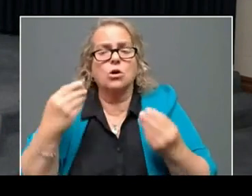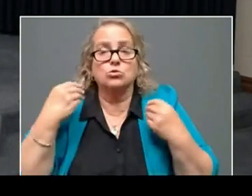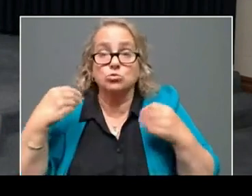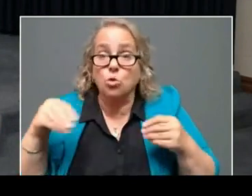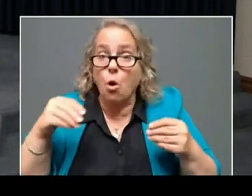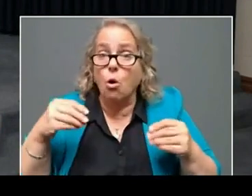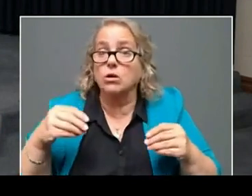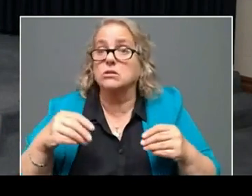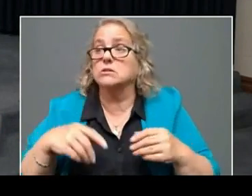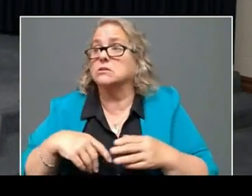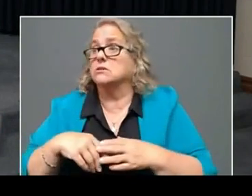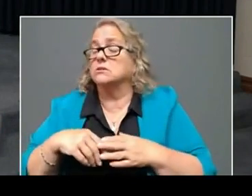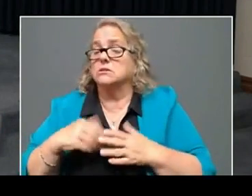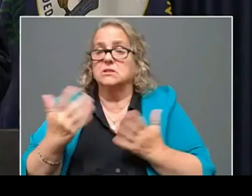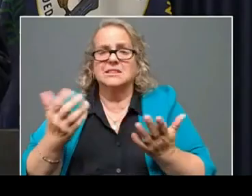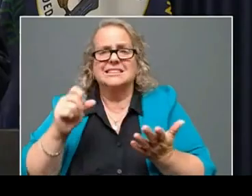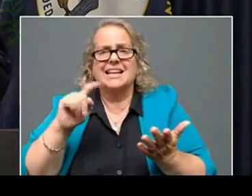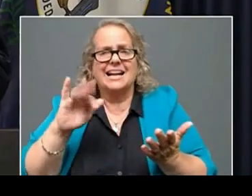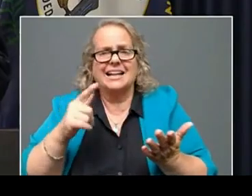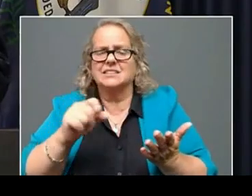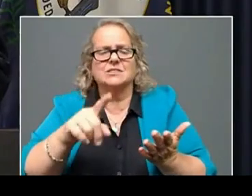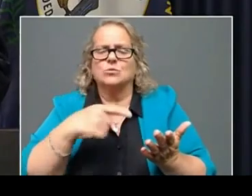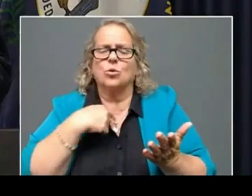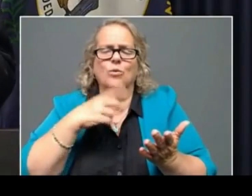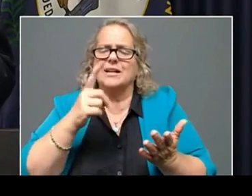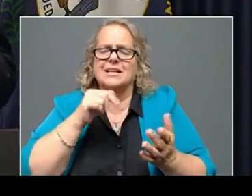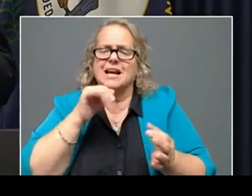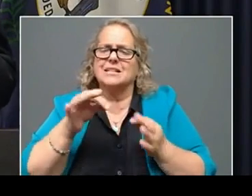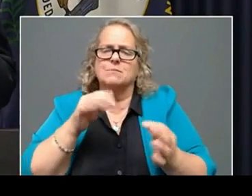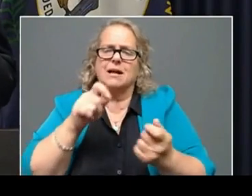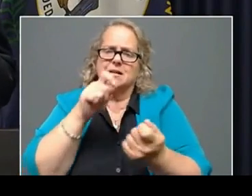didn't drill down too deep because we want people to be able to make a bit of